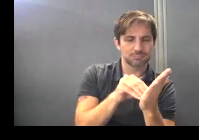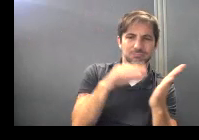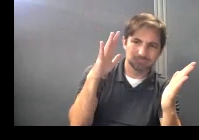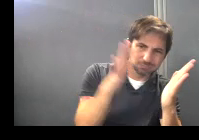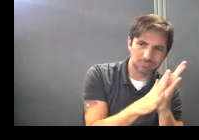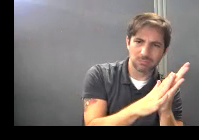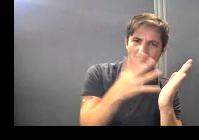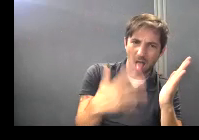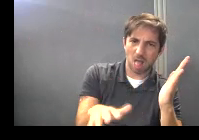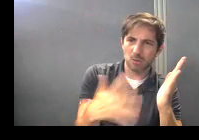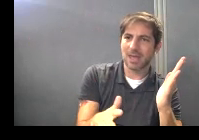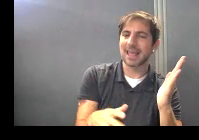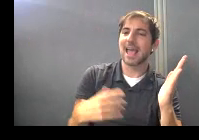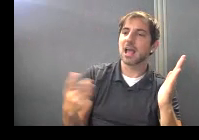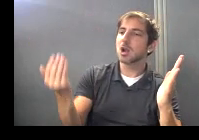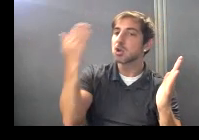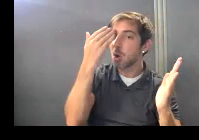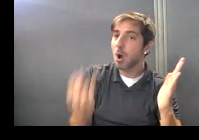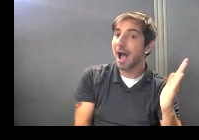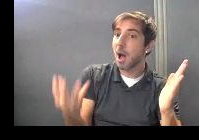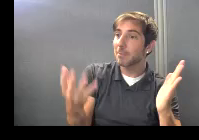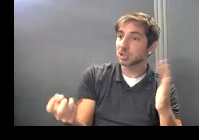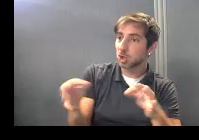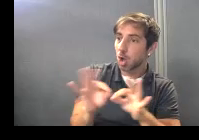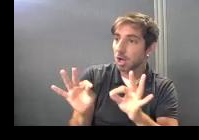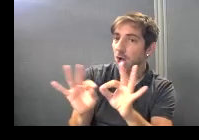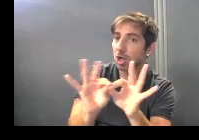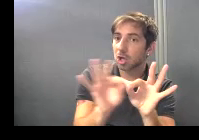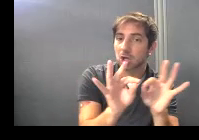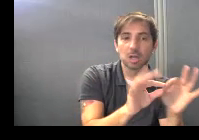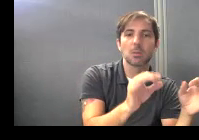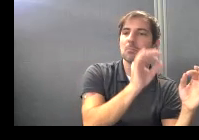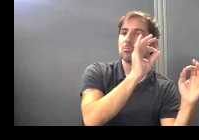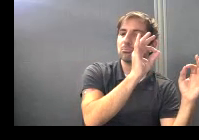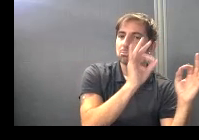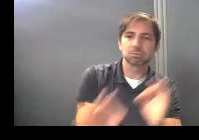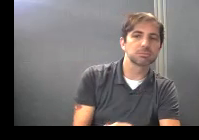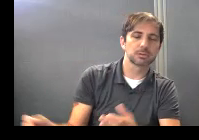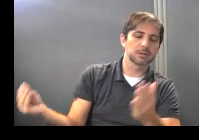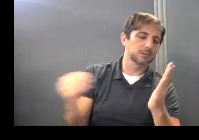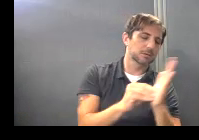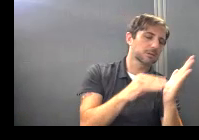AND ASK VENDORS WHAT THE DEADLINE IS FOR REQUESTING IT SO YOU KNOW WHEN TO GIVE THE DEADLINE TO